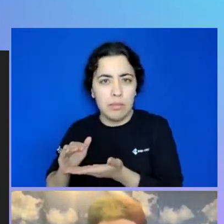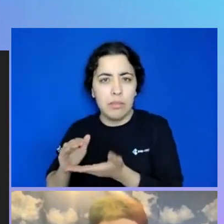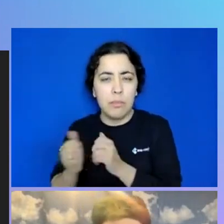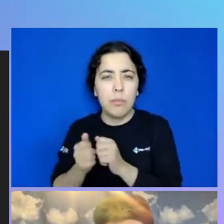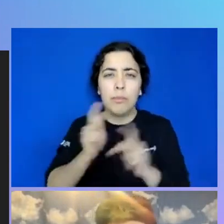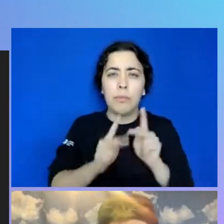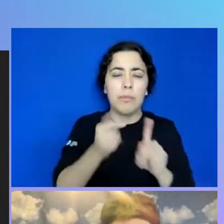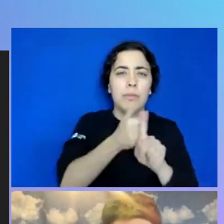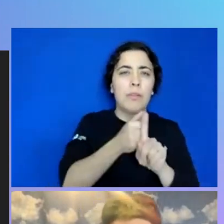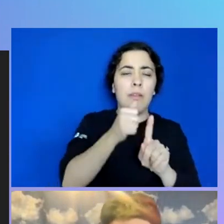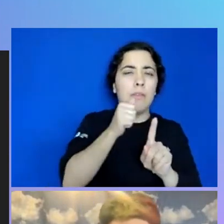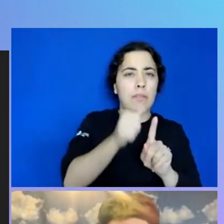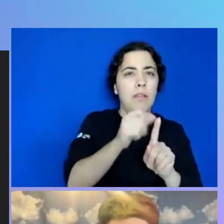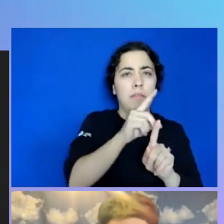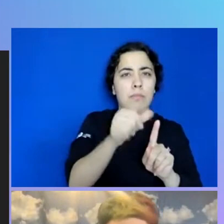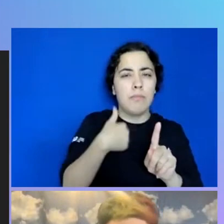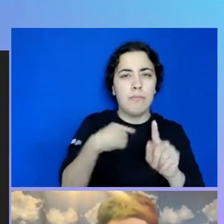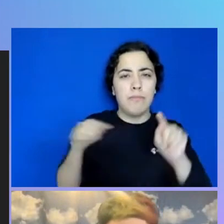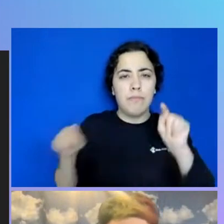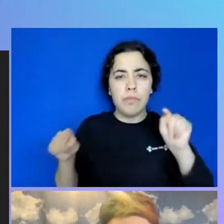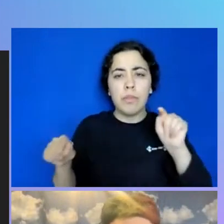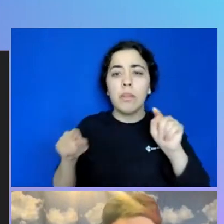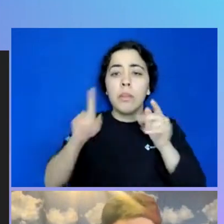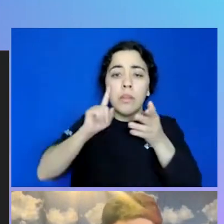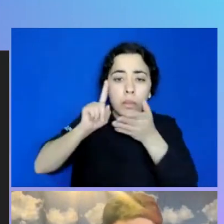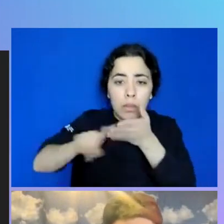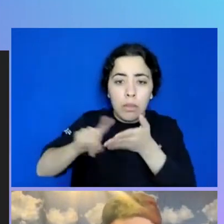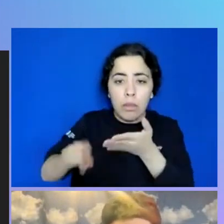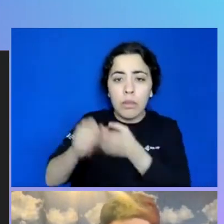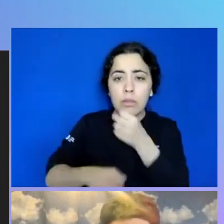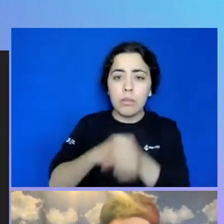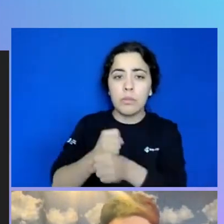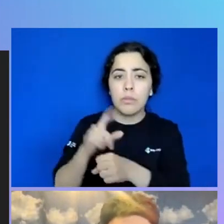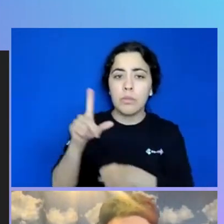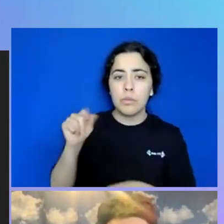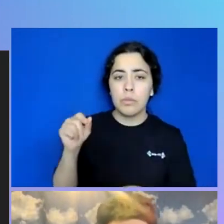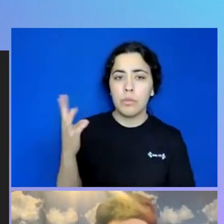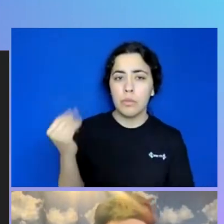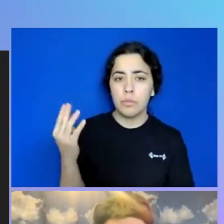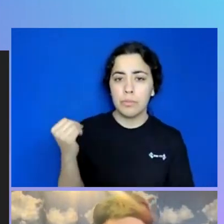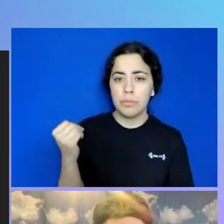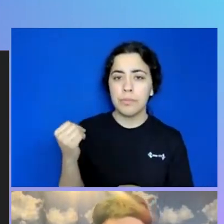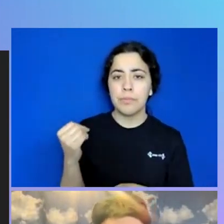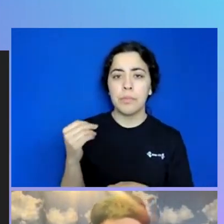so in 2014, when this study was